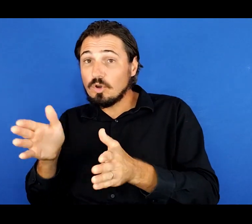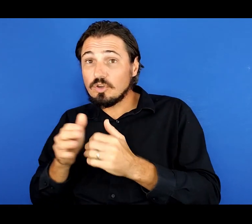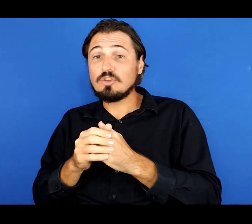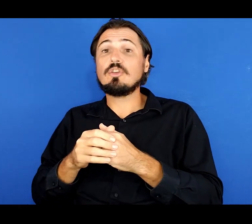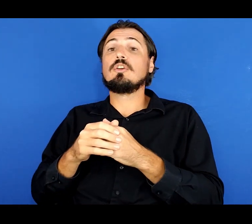workers.